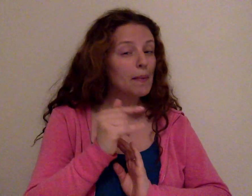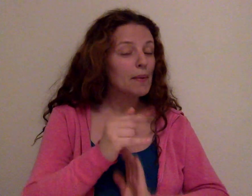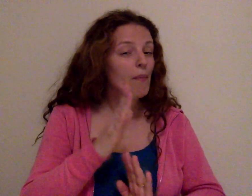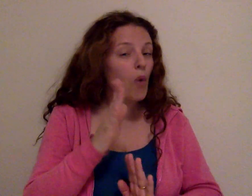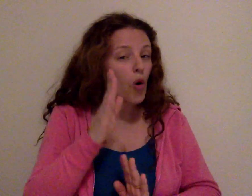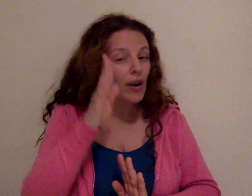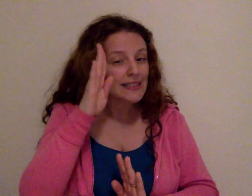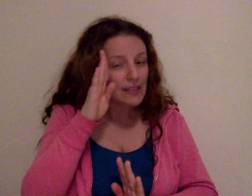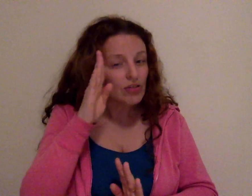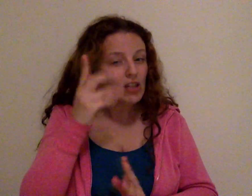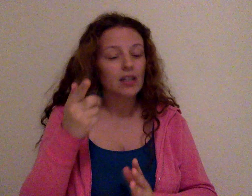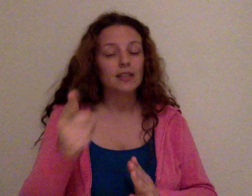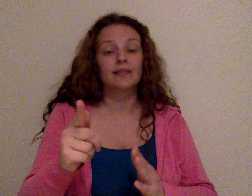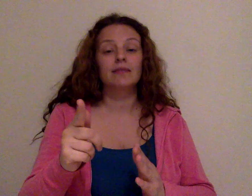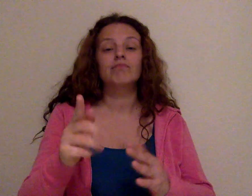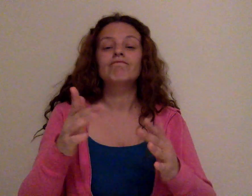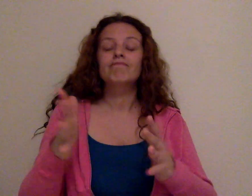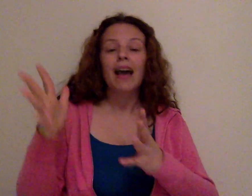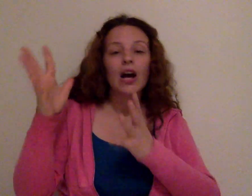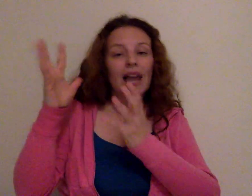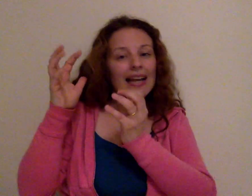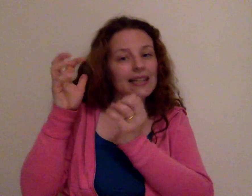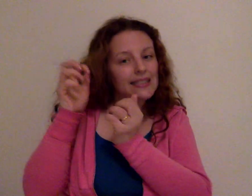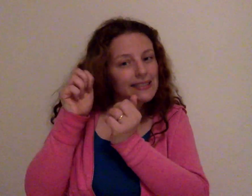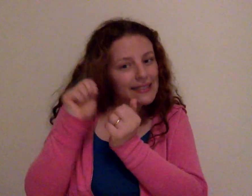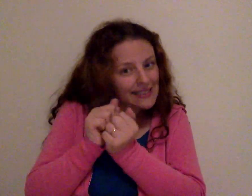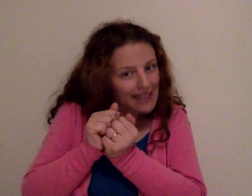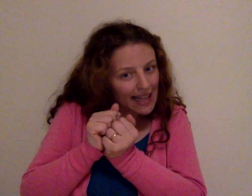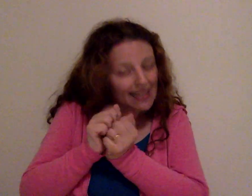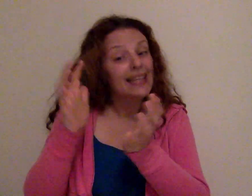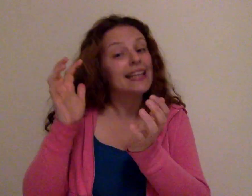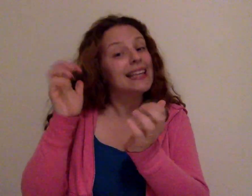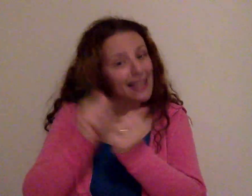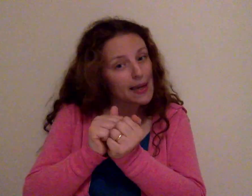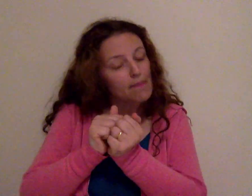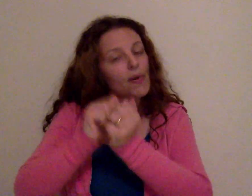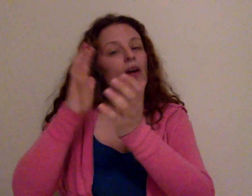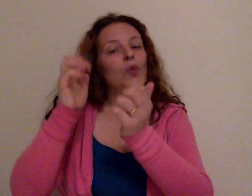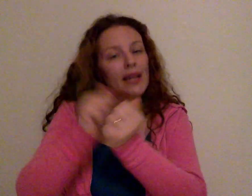Or maybe more serious, like keep.